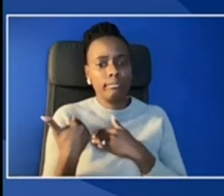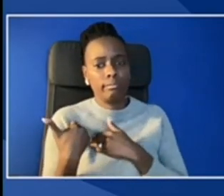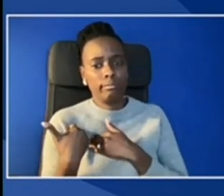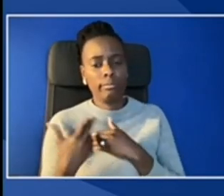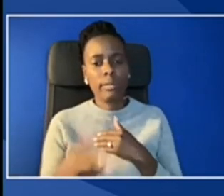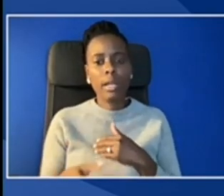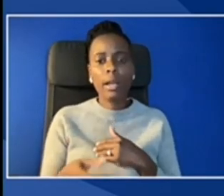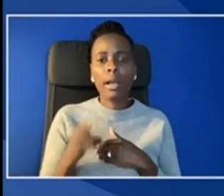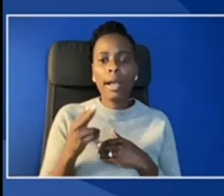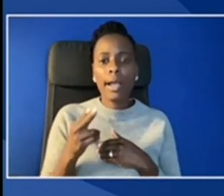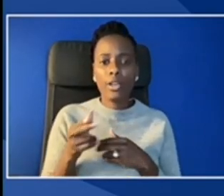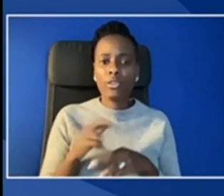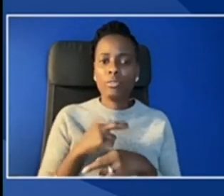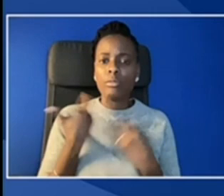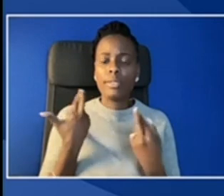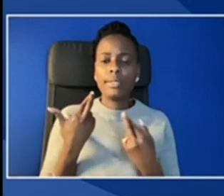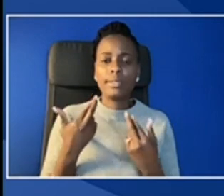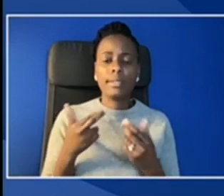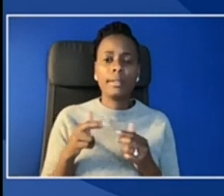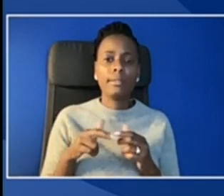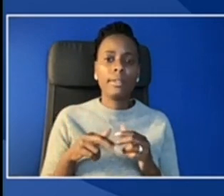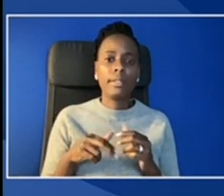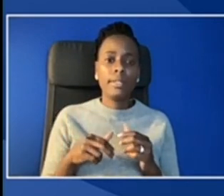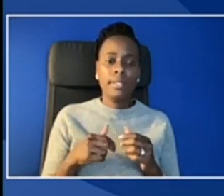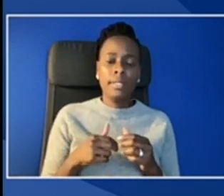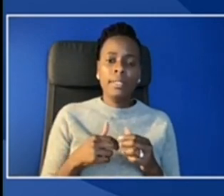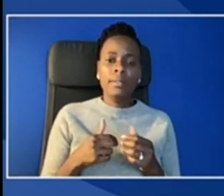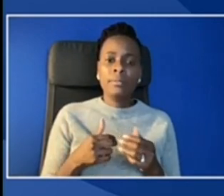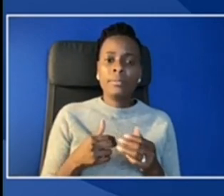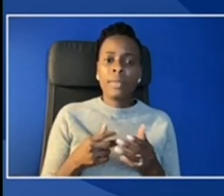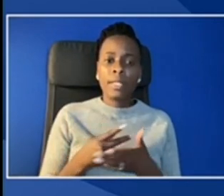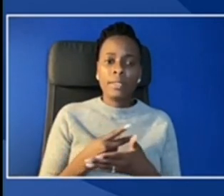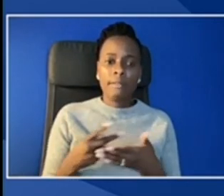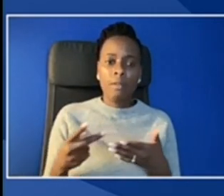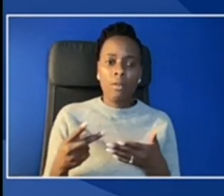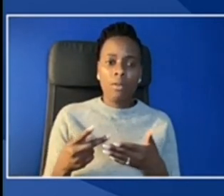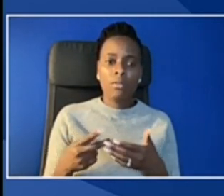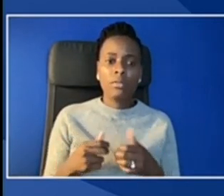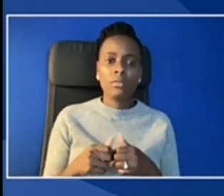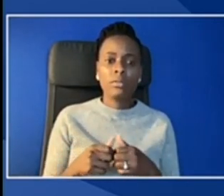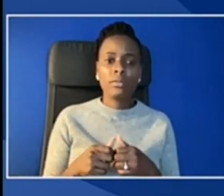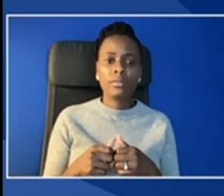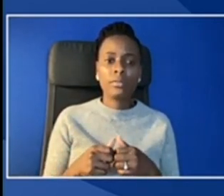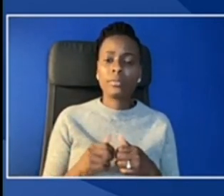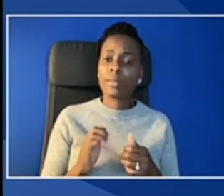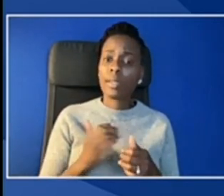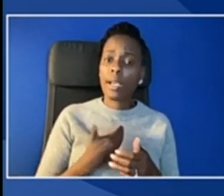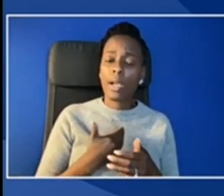financial strain and provide a more level playing field for these individuals. It is our duty to support policies that